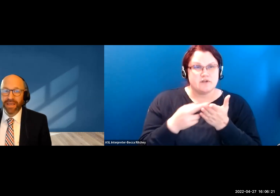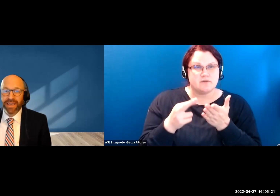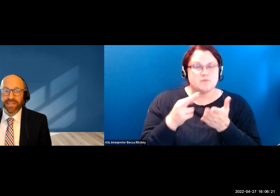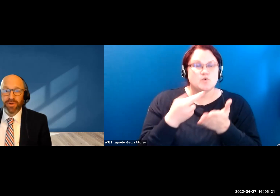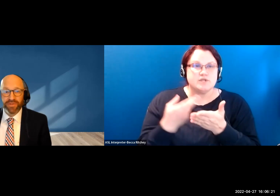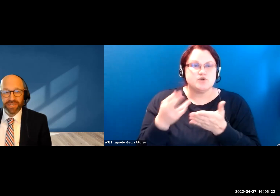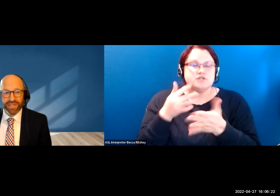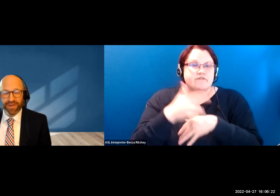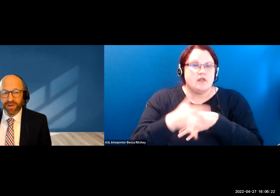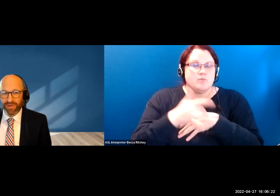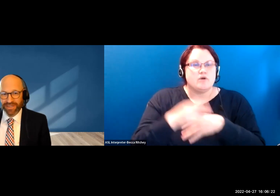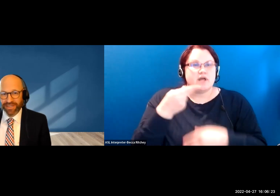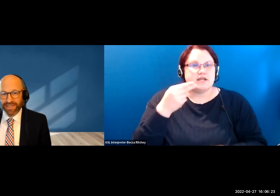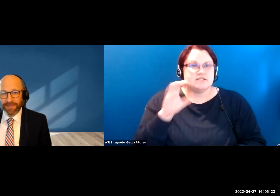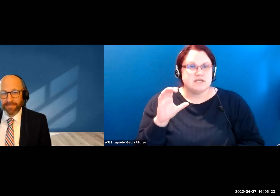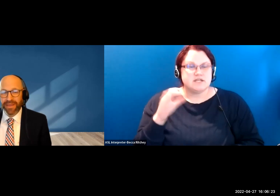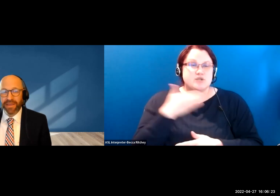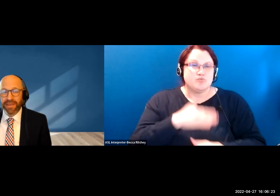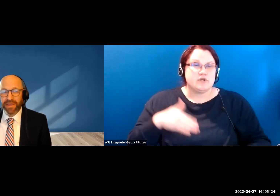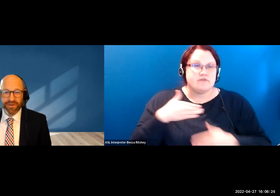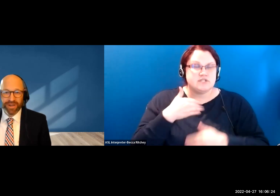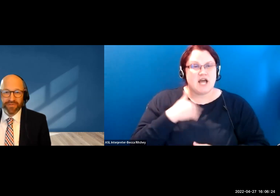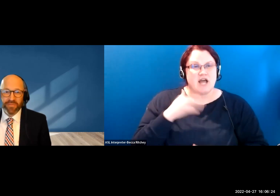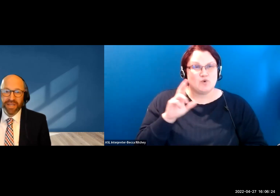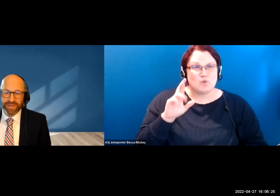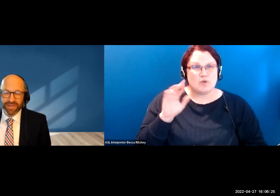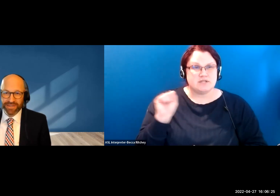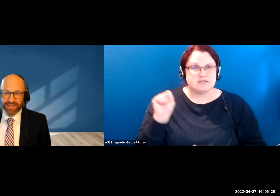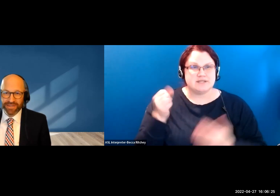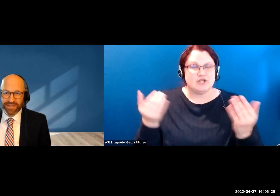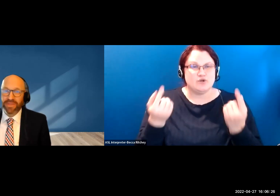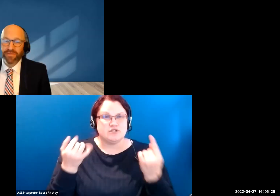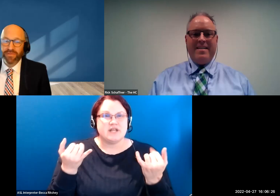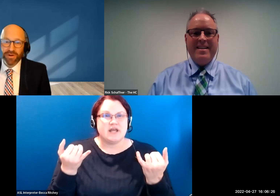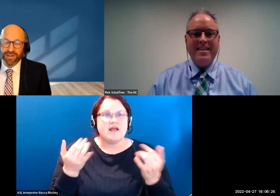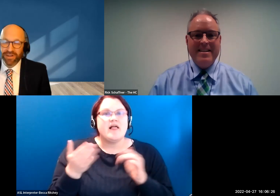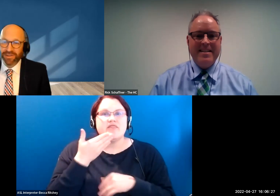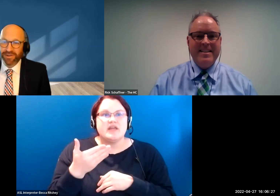It is a privilege to have Rick with us today. Thank you, Rick, for meeting with us today. The floor is all yours.